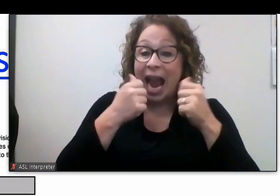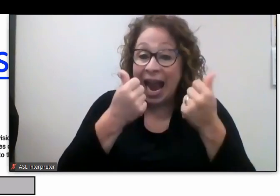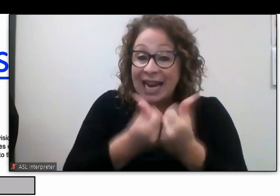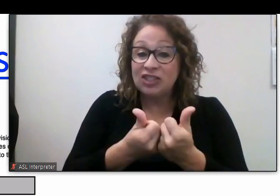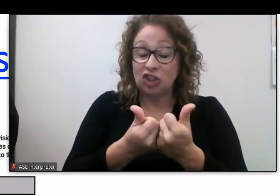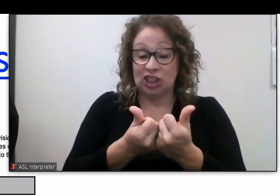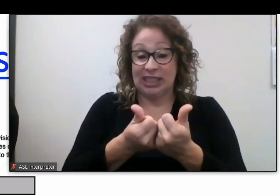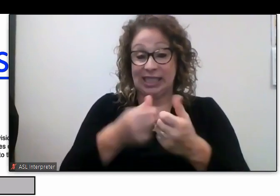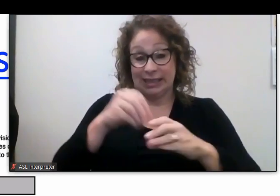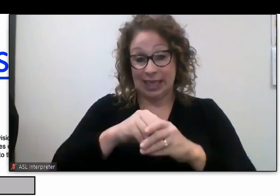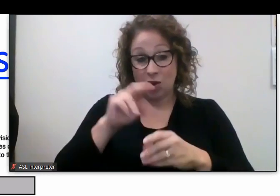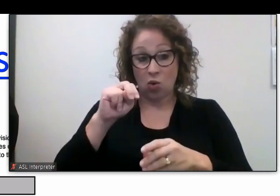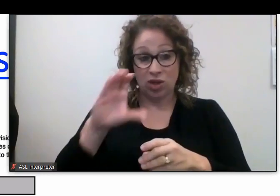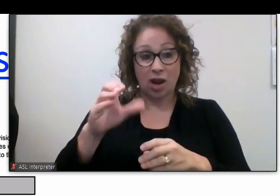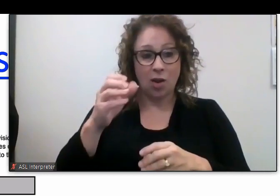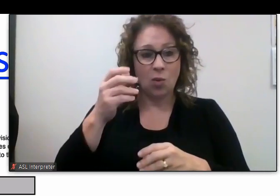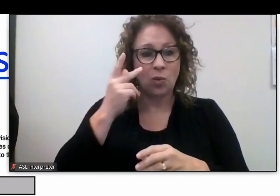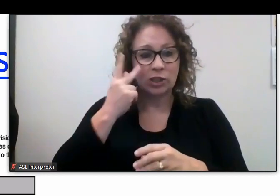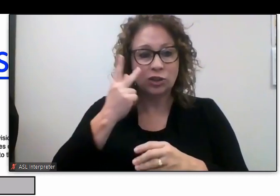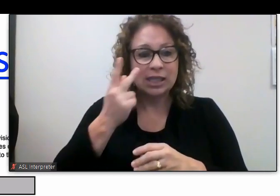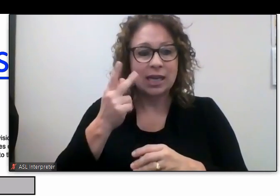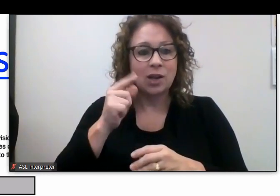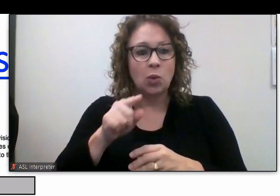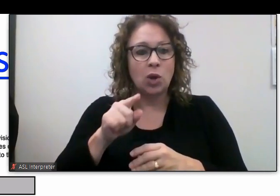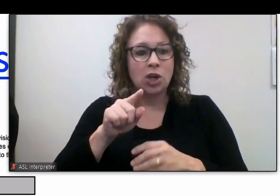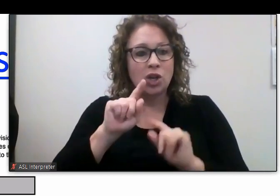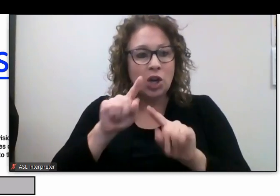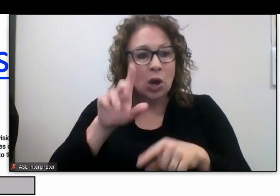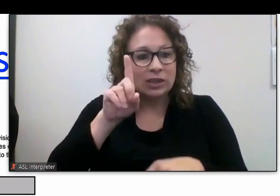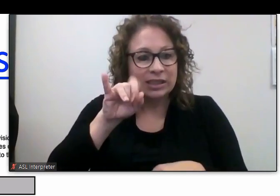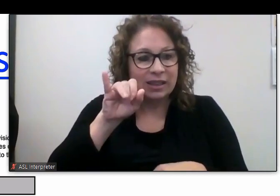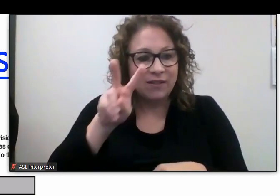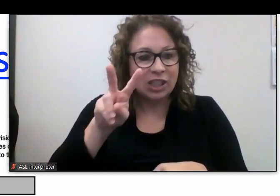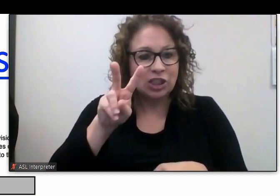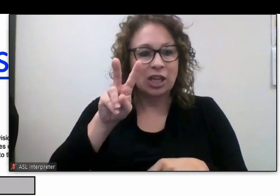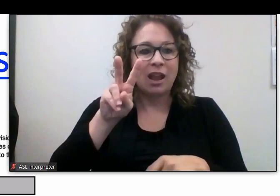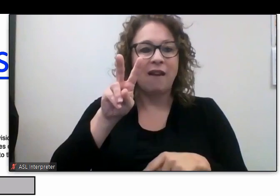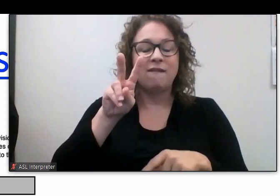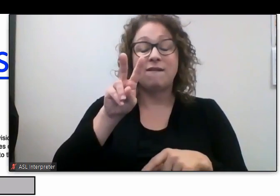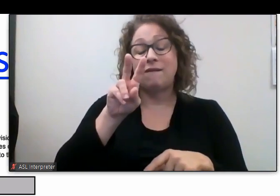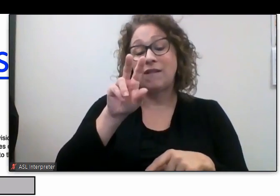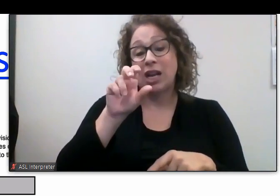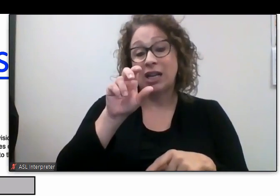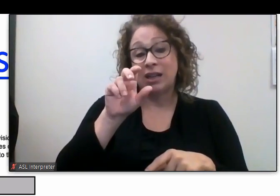and what you will see when you go to the Division of Services for the Deaf and hard-of-hearing website.